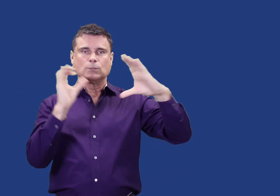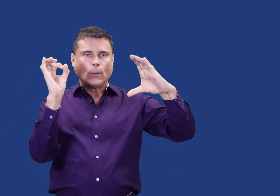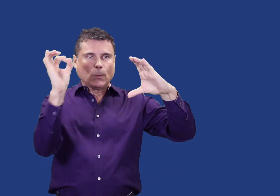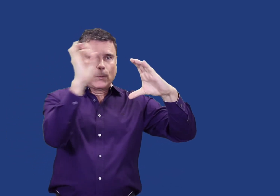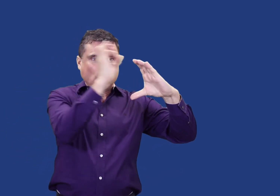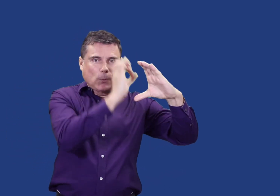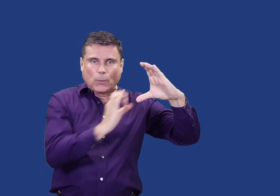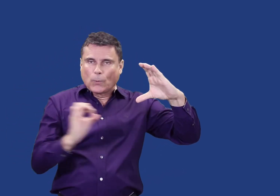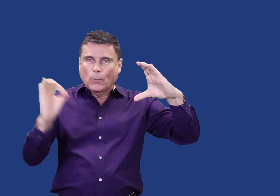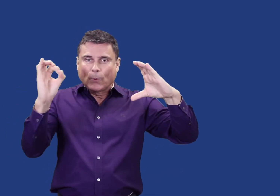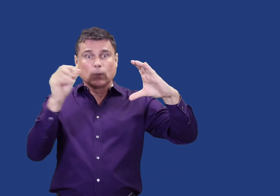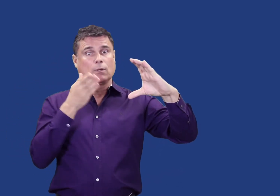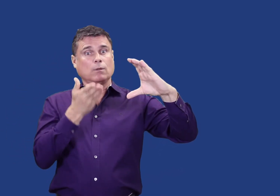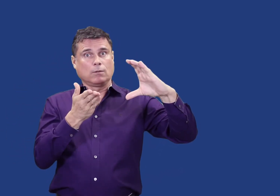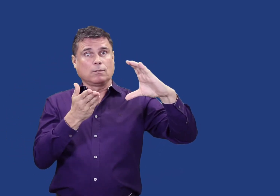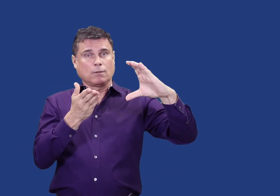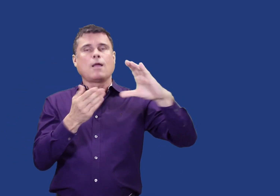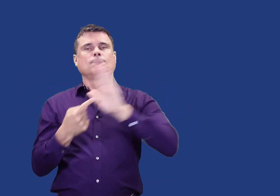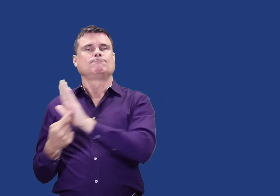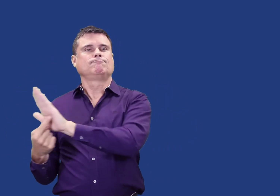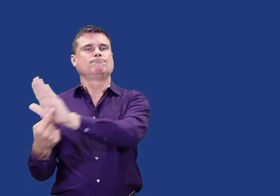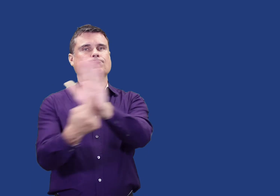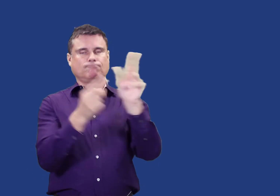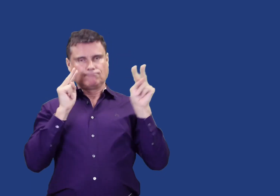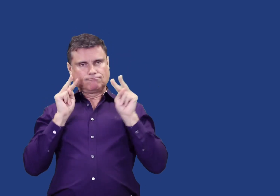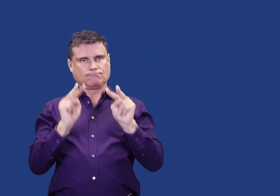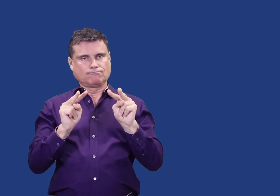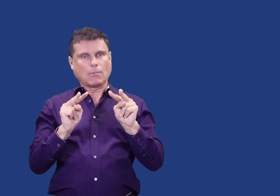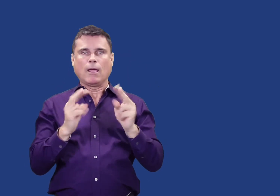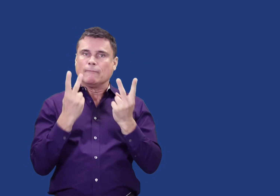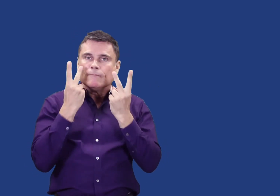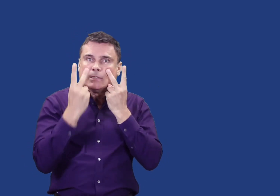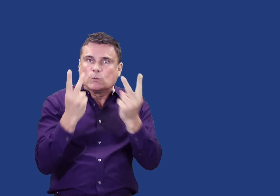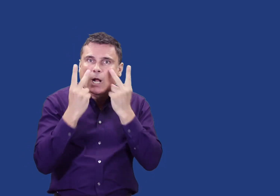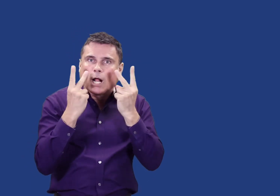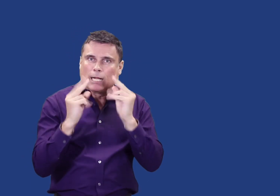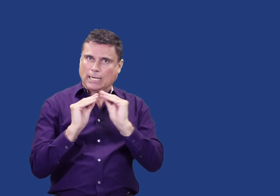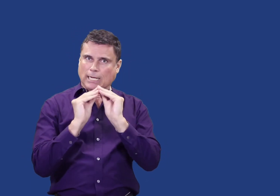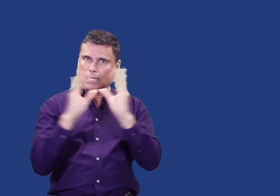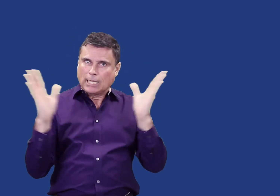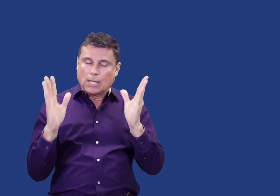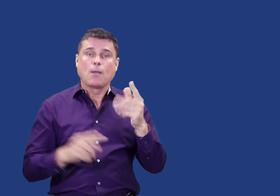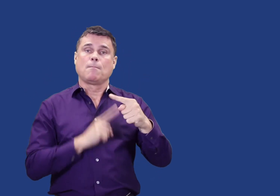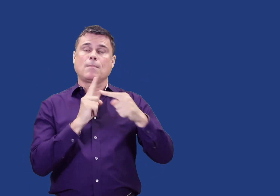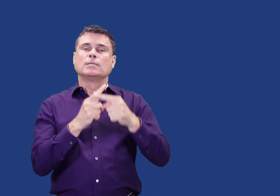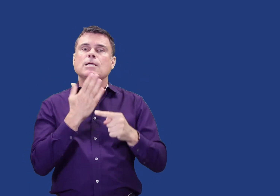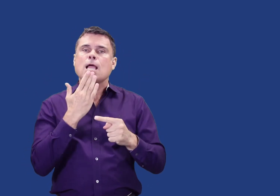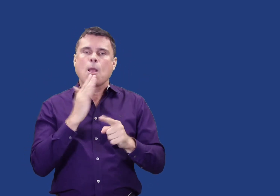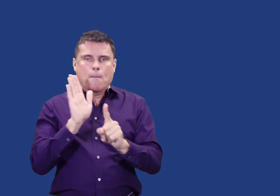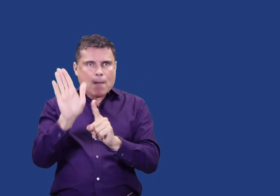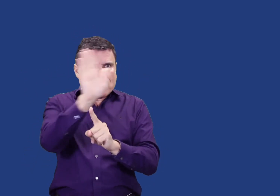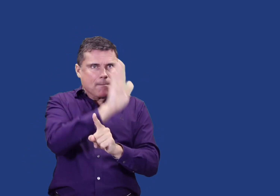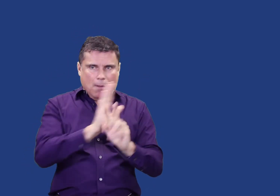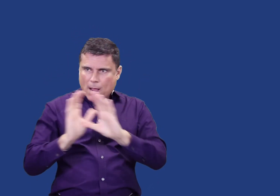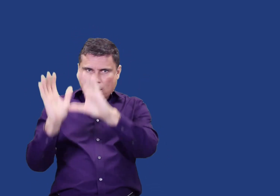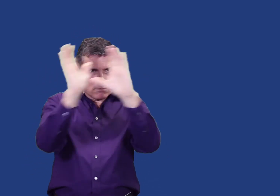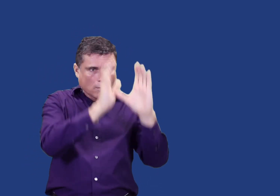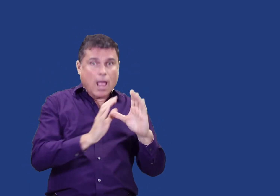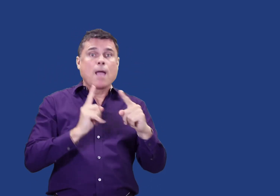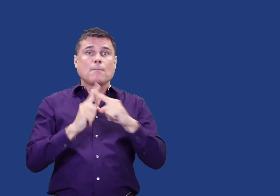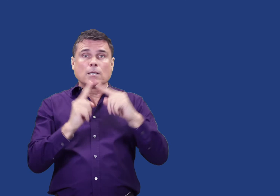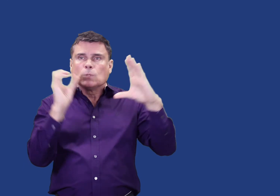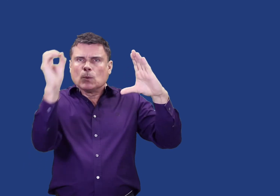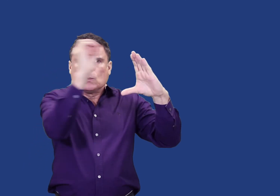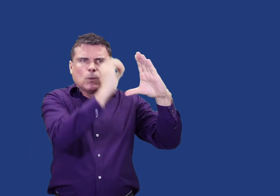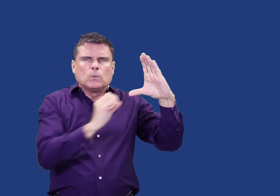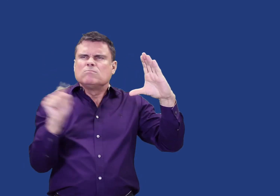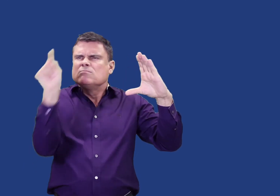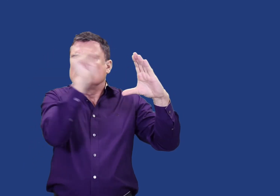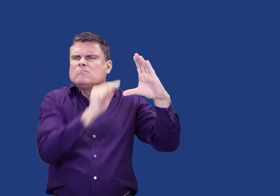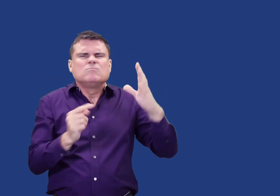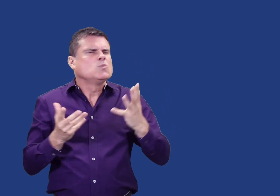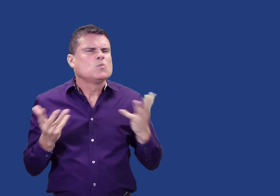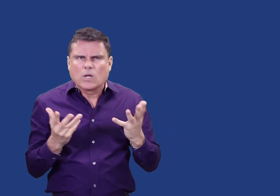WITHIN THE OVAL TIERS, THERE ARE BUBBLES THAT ARE VISUALLY CLEARER AND COLOUR CODED